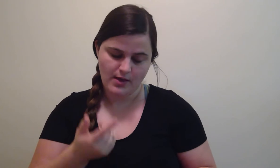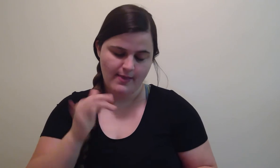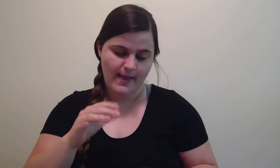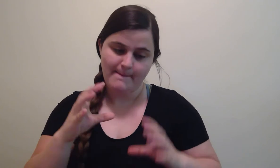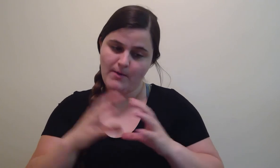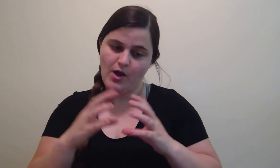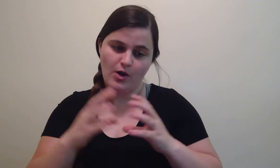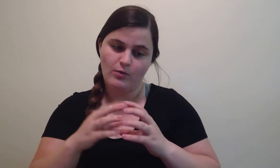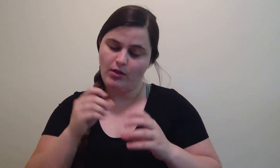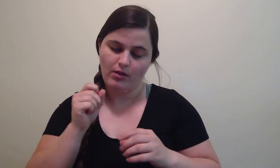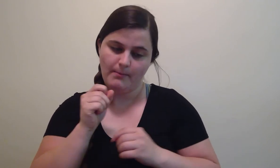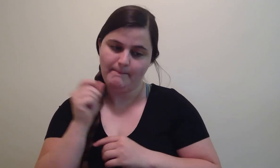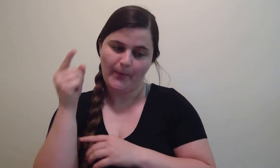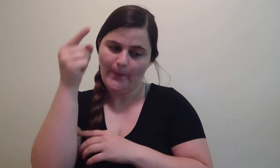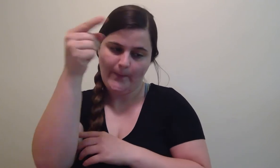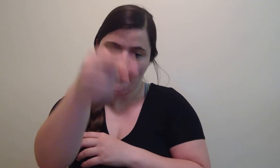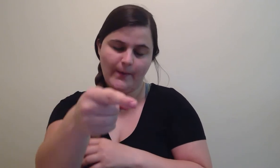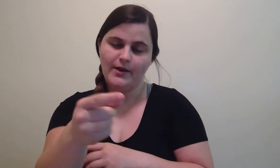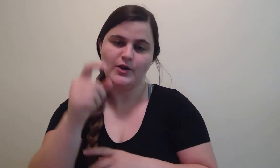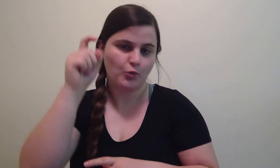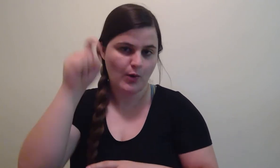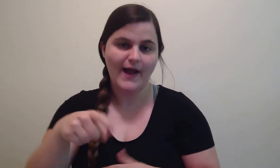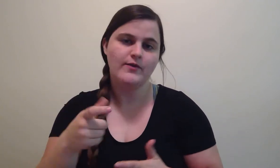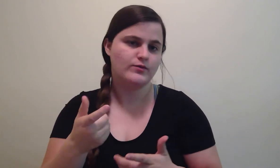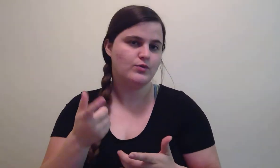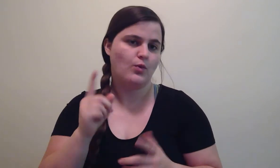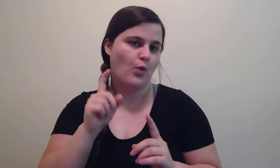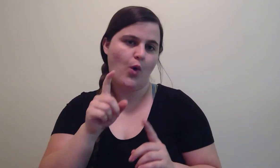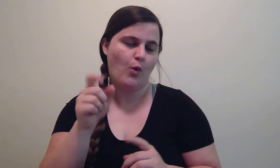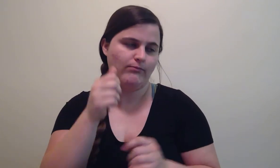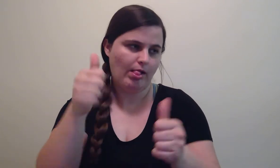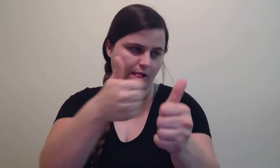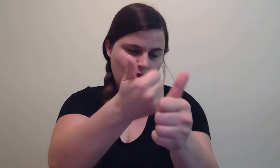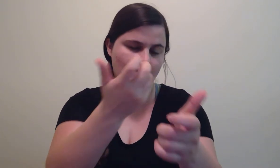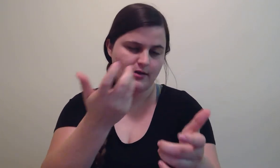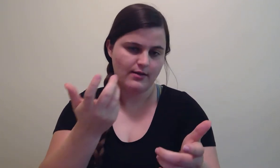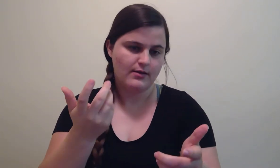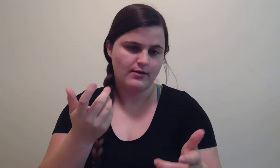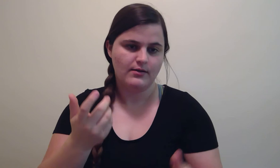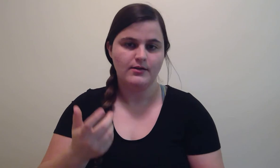Somehow that ball will wind up in their yard and you'll just have to go retrieve it."